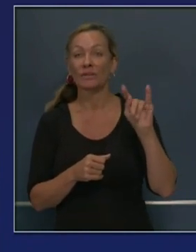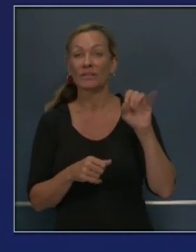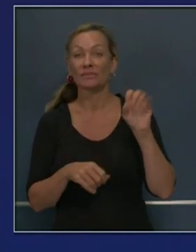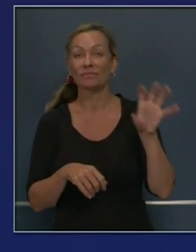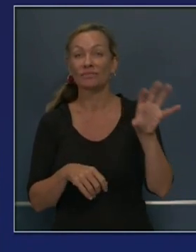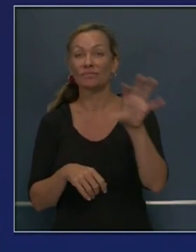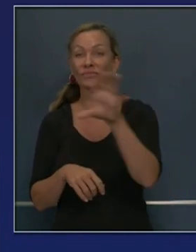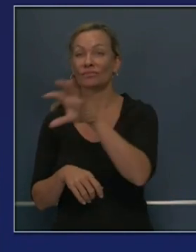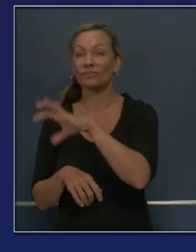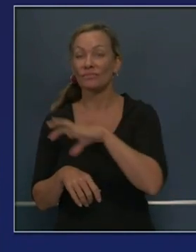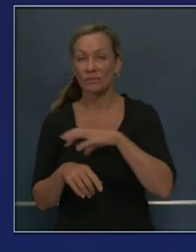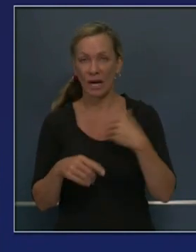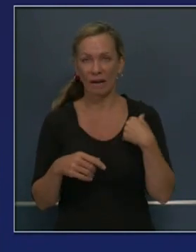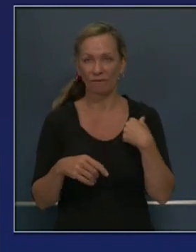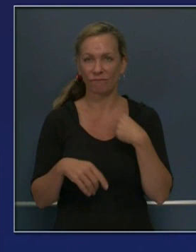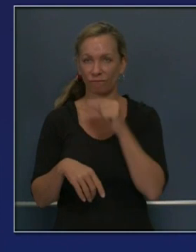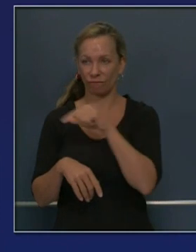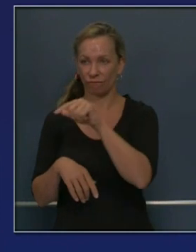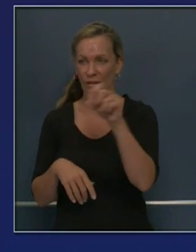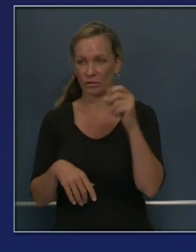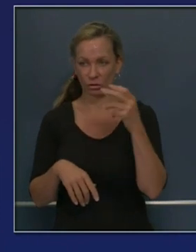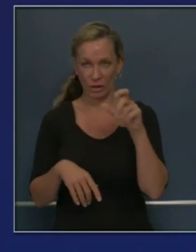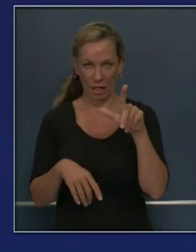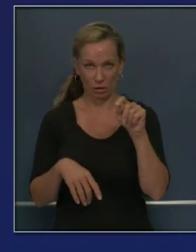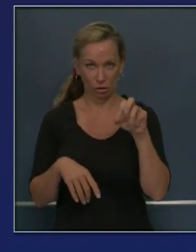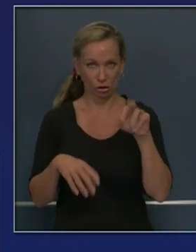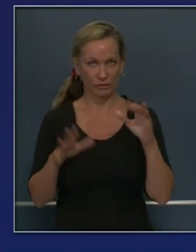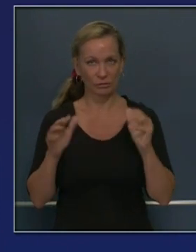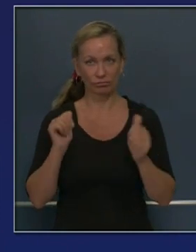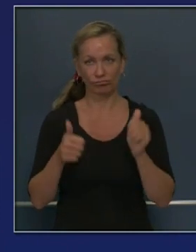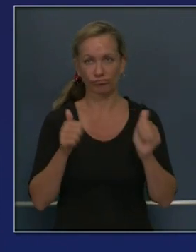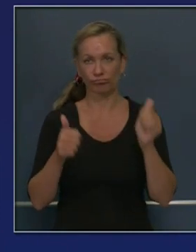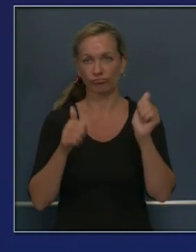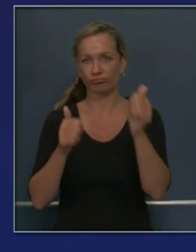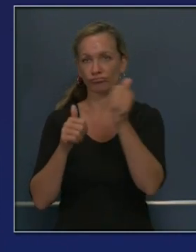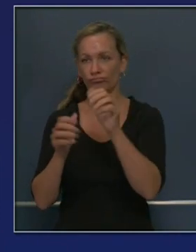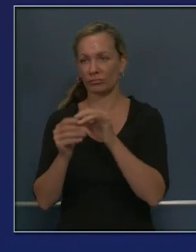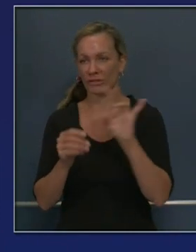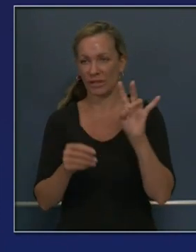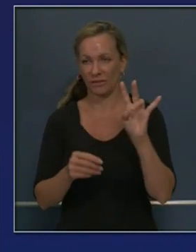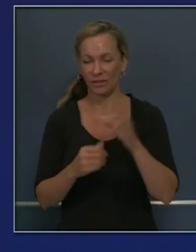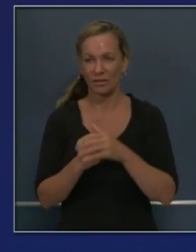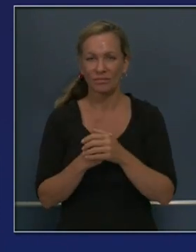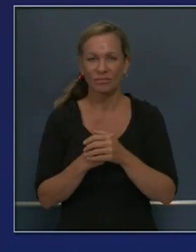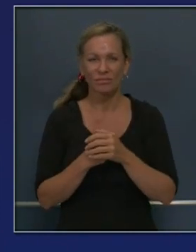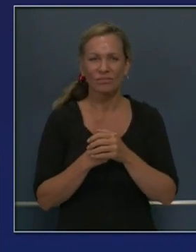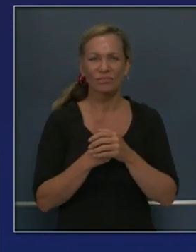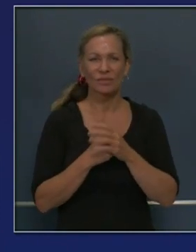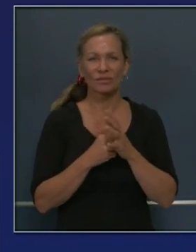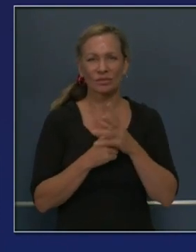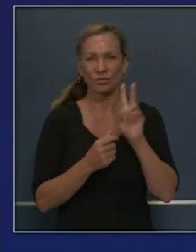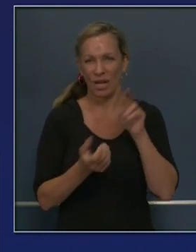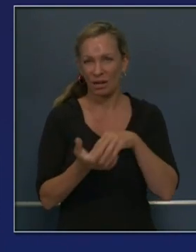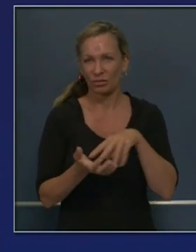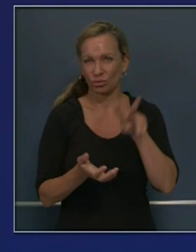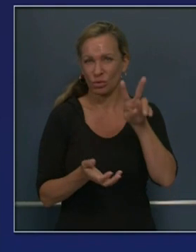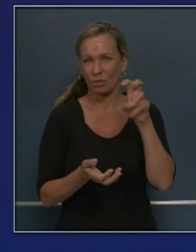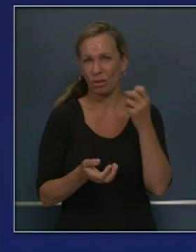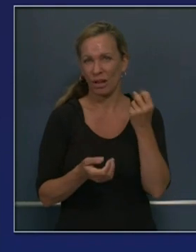FOR THE WILDFIRES AND IN ADDITION OF COURSE, TO THE NON- CONGREGANT SHELTERS WE HAVE MORE TRADITIONAL SHELTERS IN SEVEN COUNTIES. WE HAVE 731